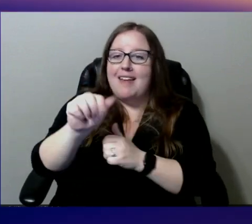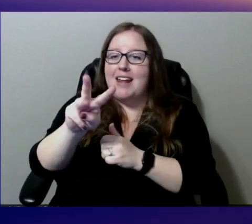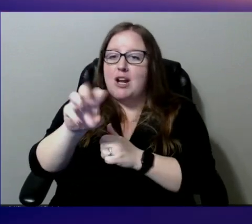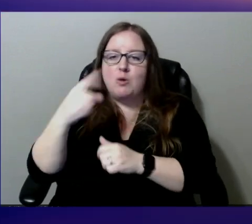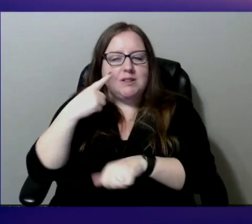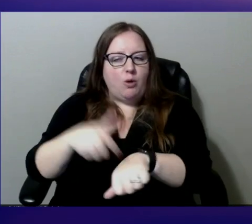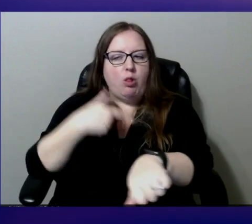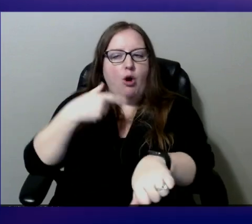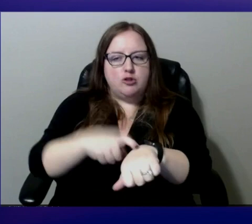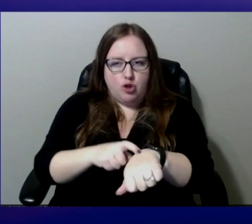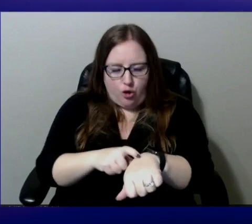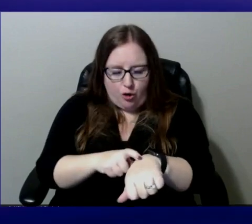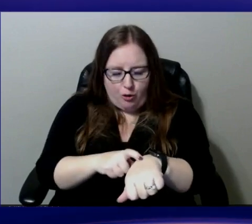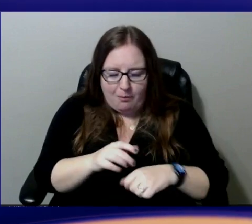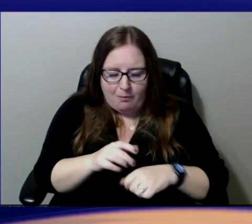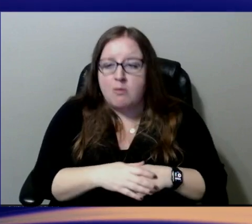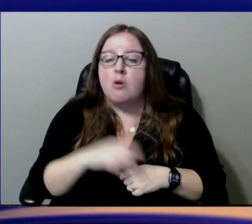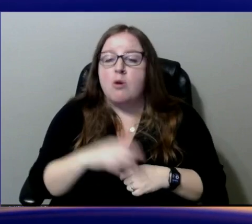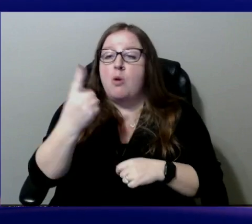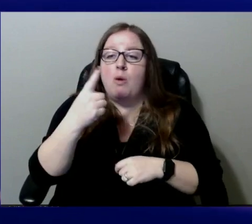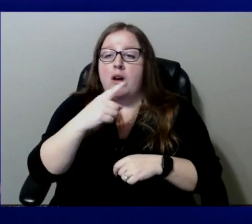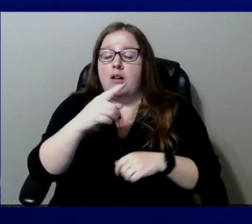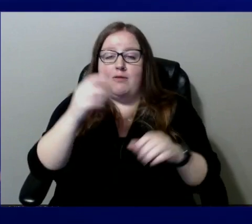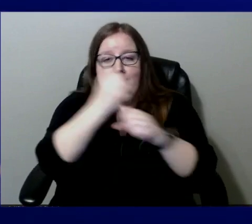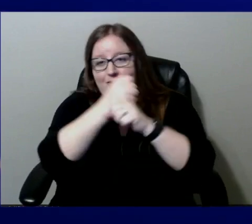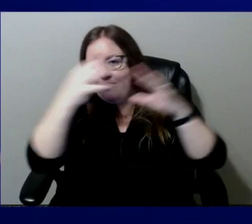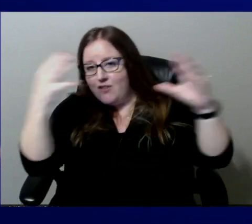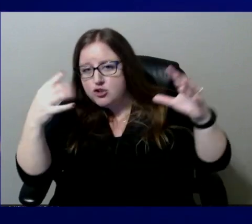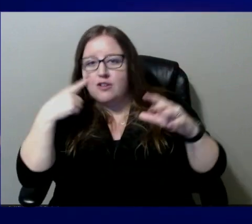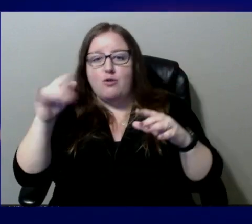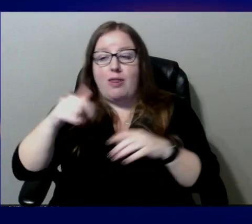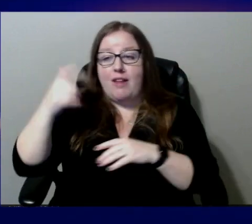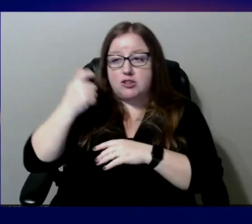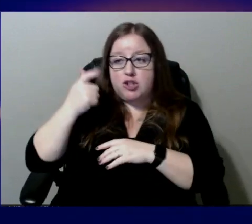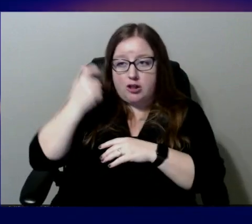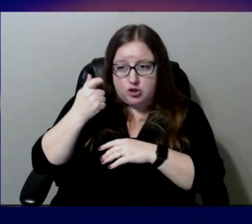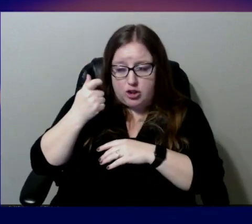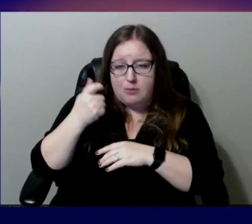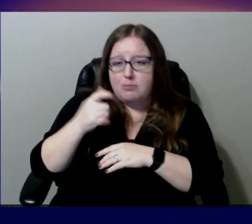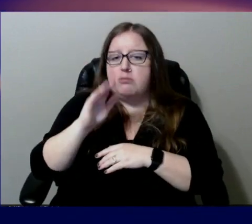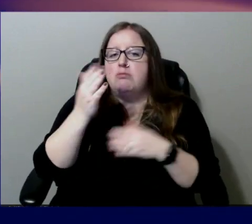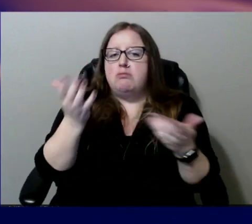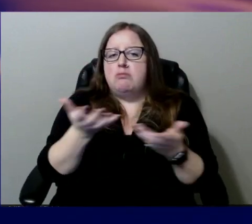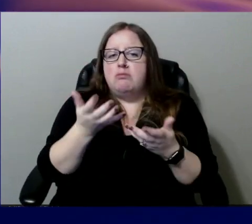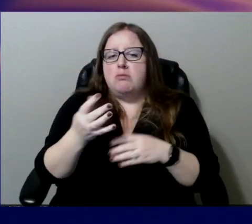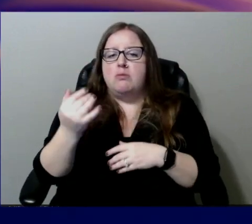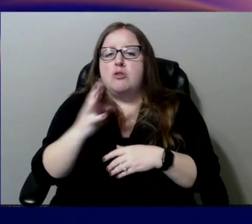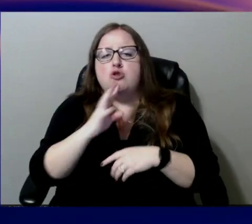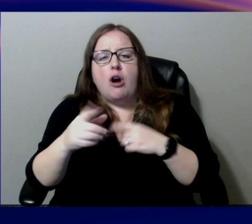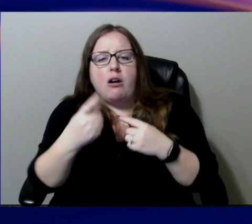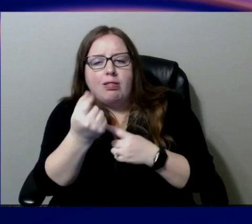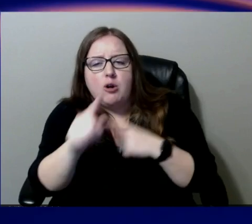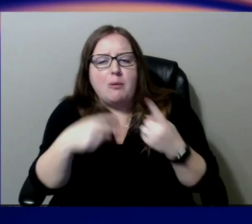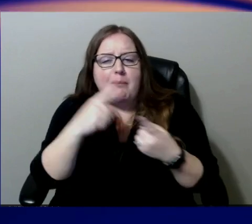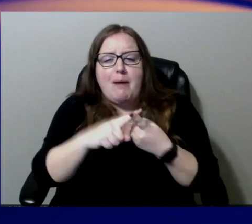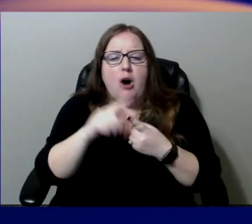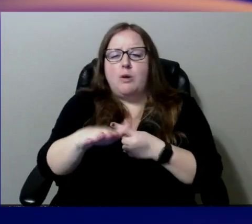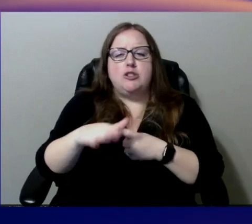what is the overall vision of this scholarship? If you want to, you know, talk a little bit about what is the big mission that we have around that?